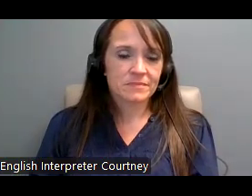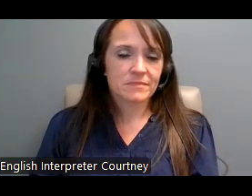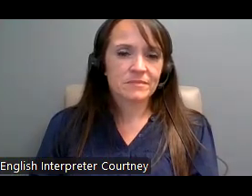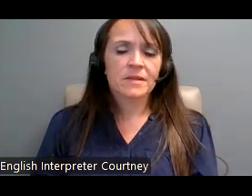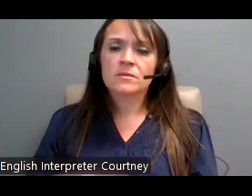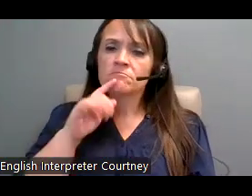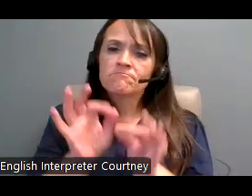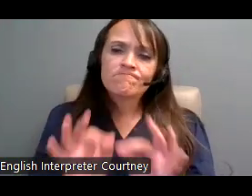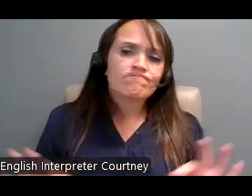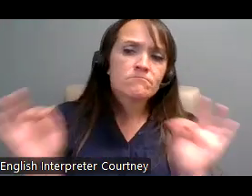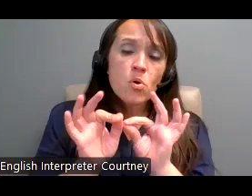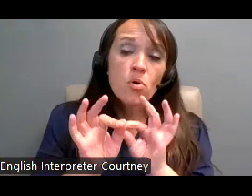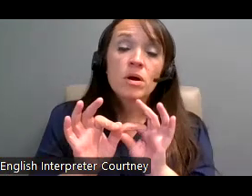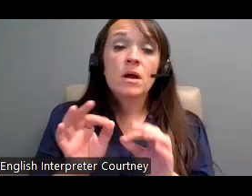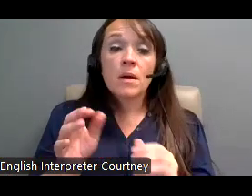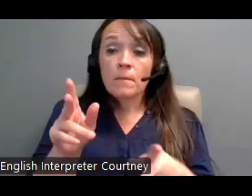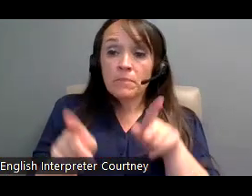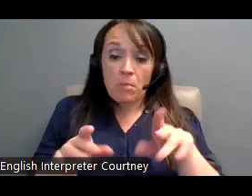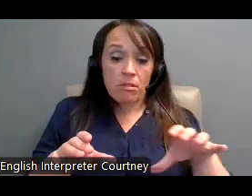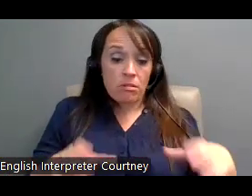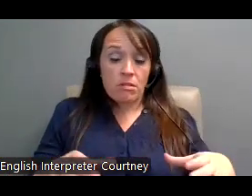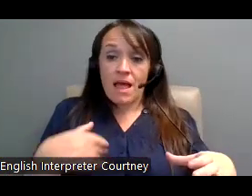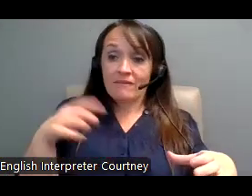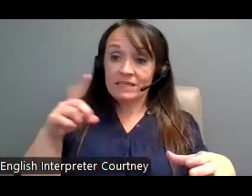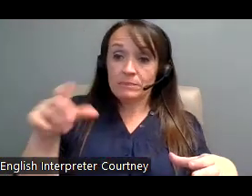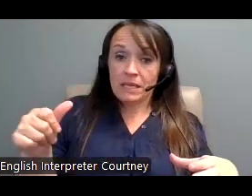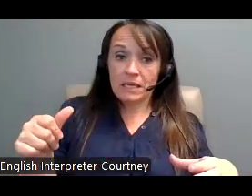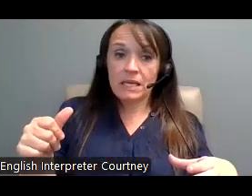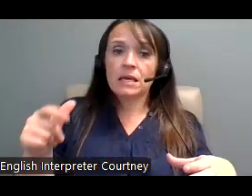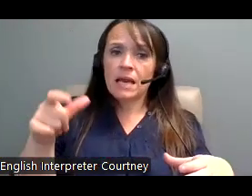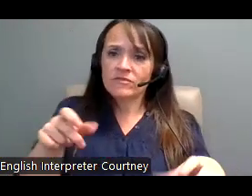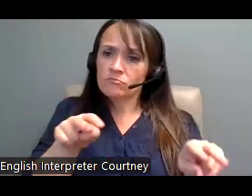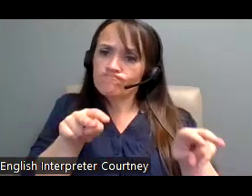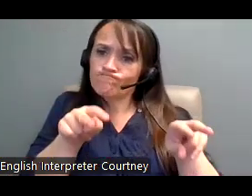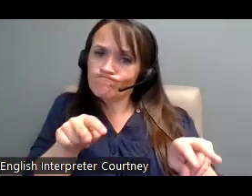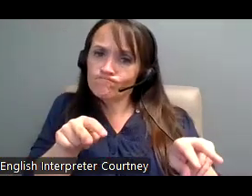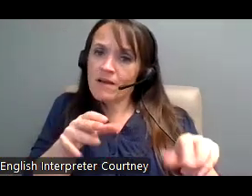is an essential component of case management and waiver programs because the idea is to ensure